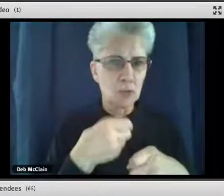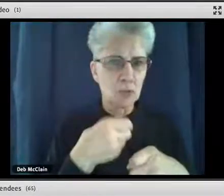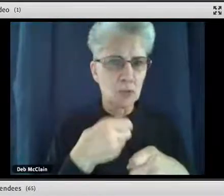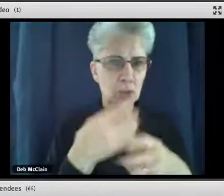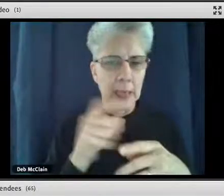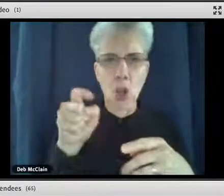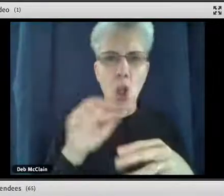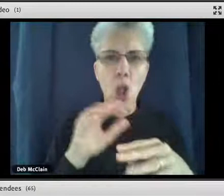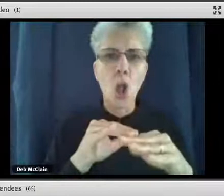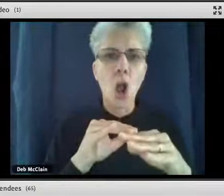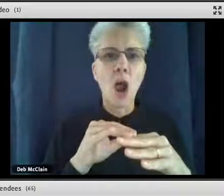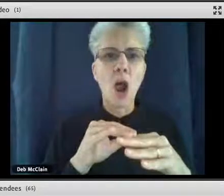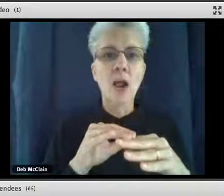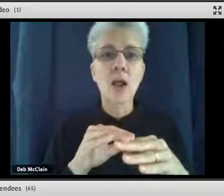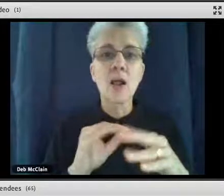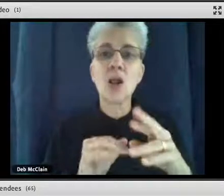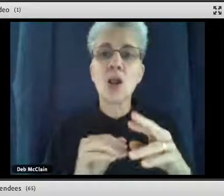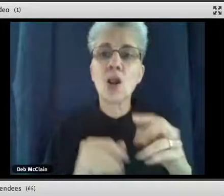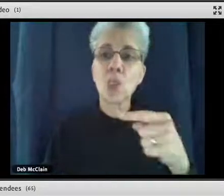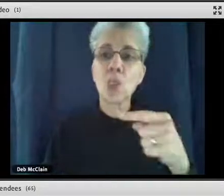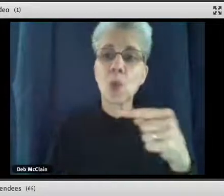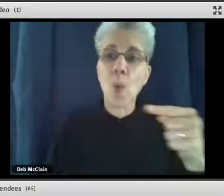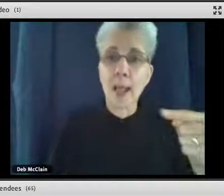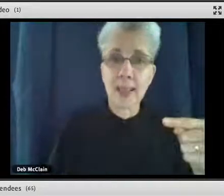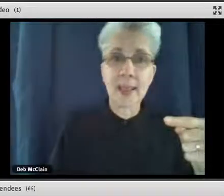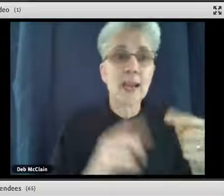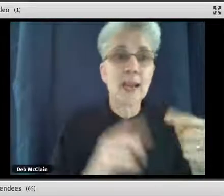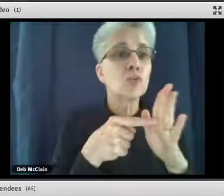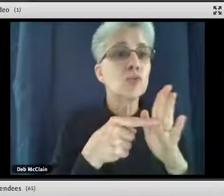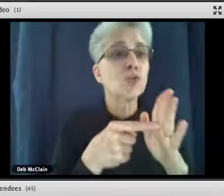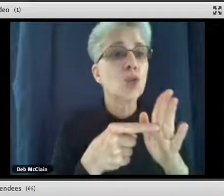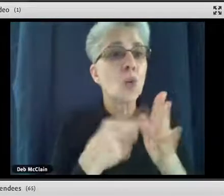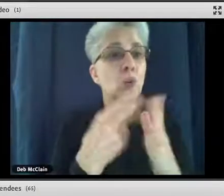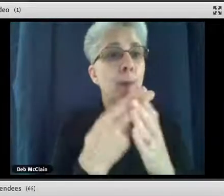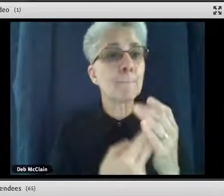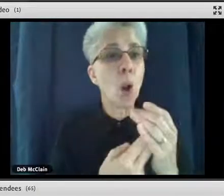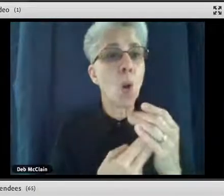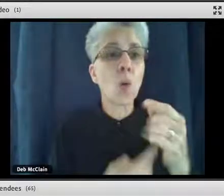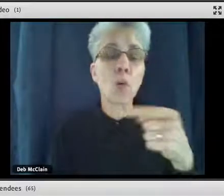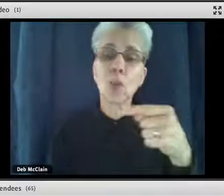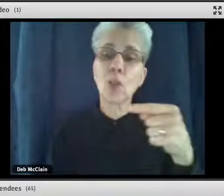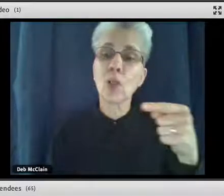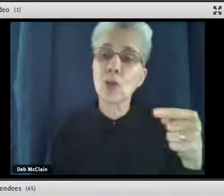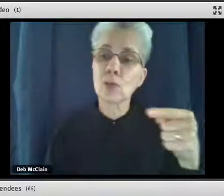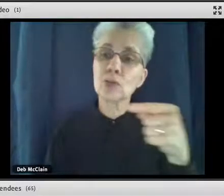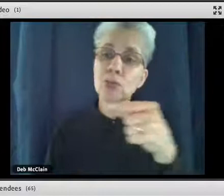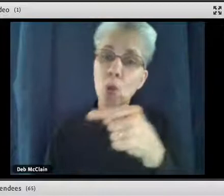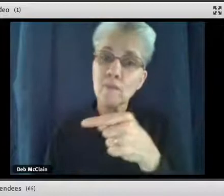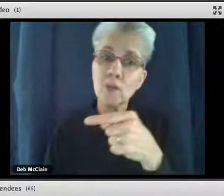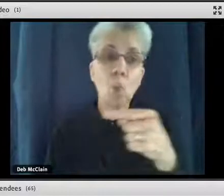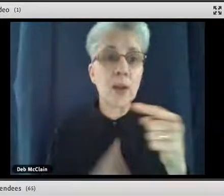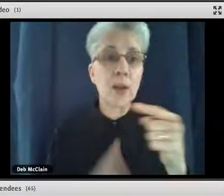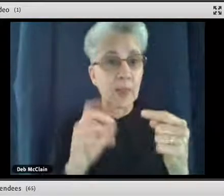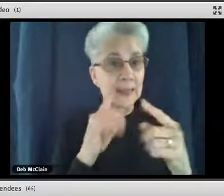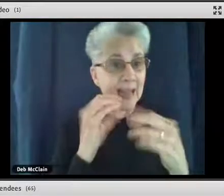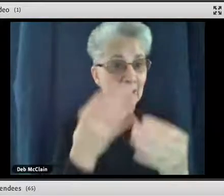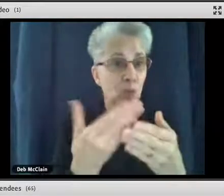you can just kind of click on the right link here. So I'll just kind of show you both, right? So if you -- if you did go